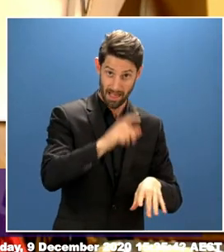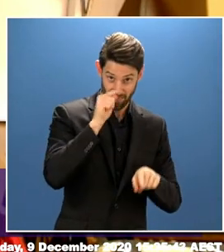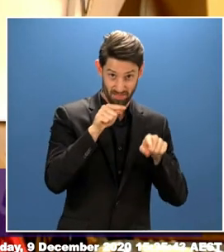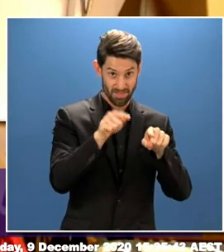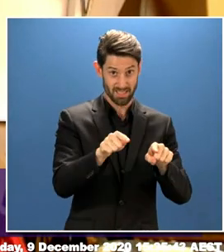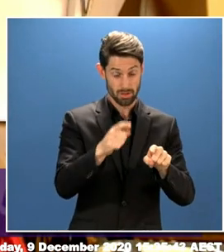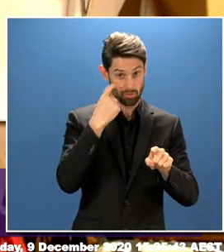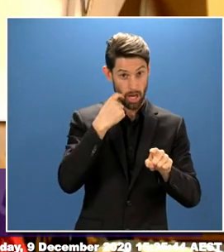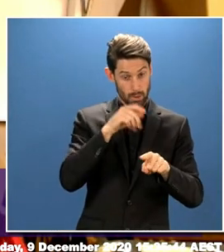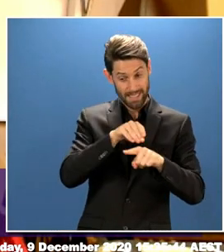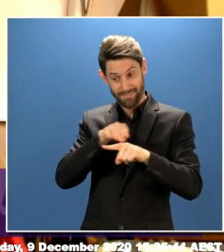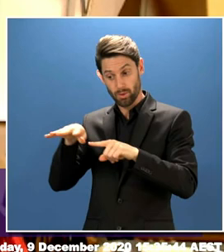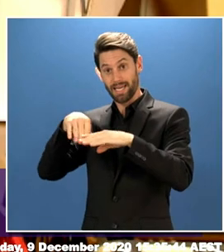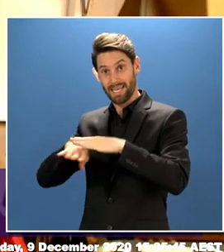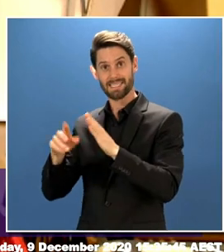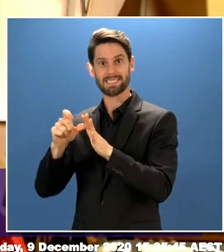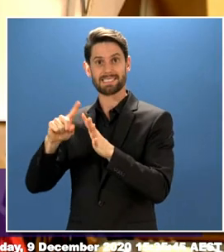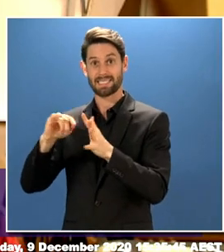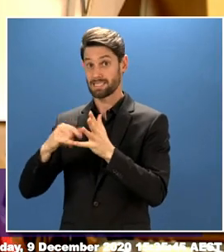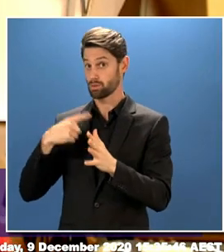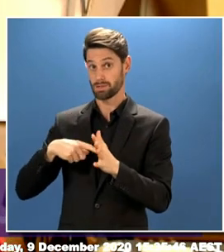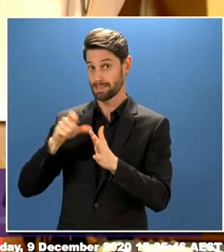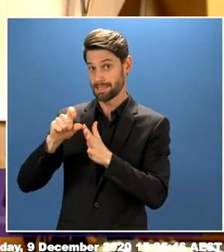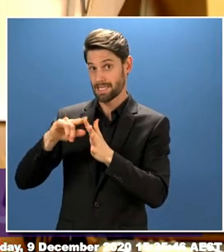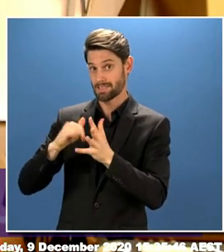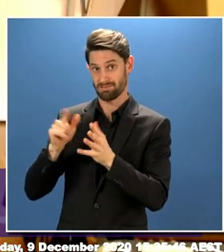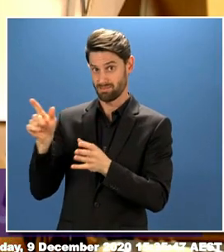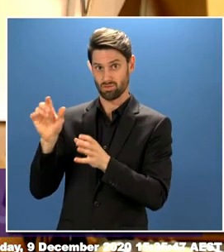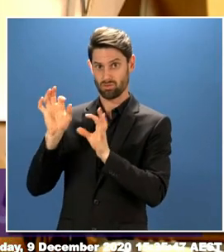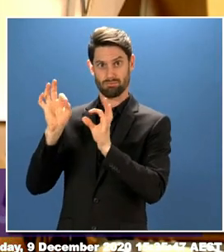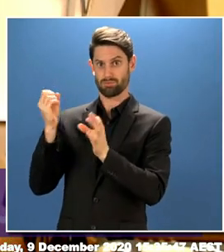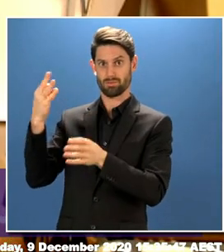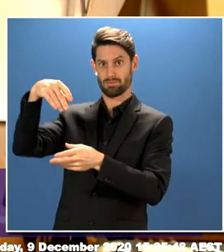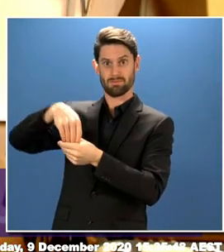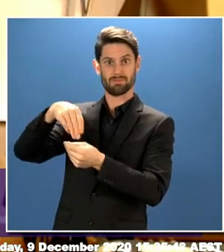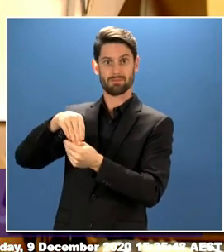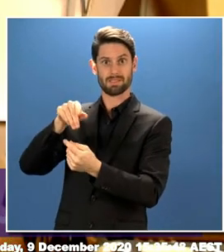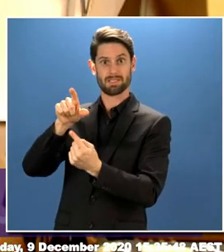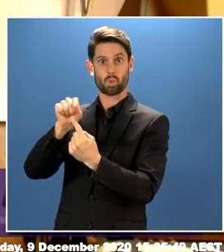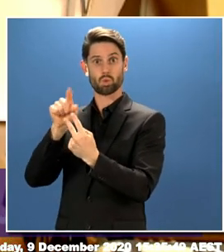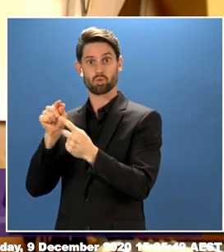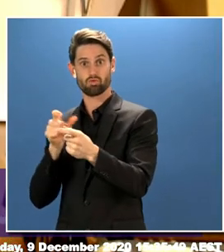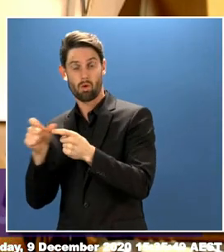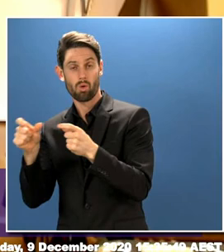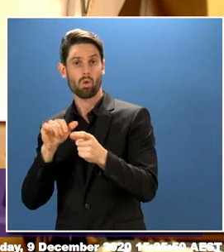near choice and control or self-determination? No, they are completely contradictory. There is,